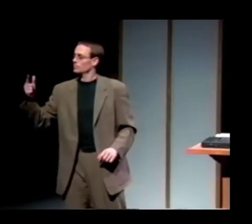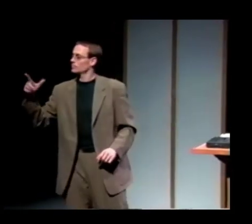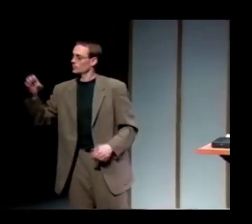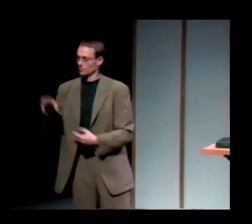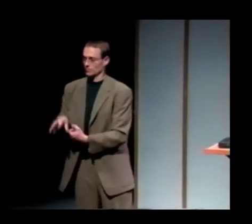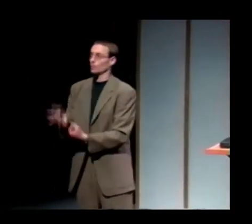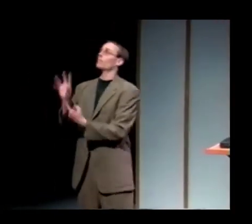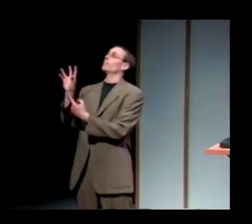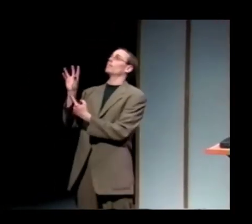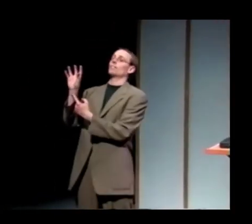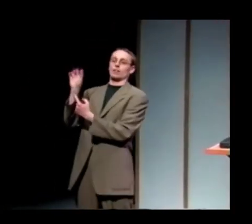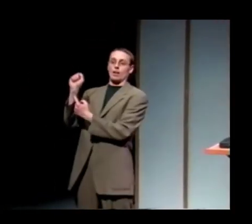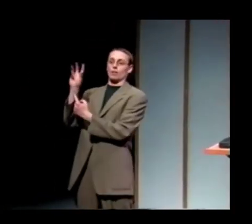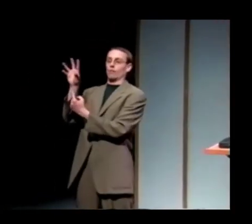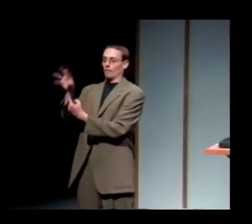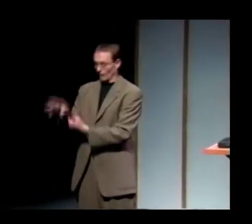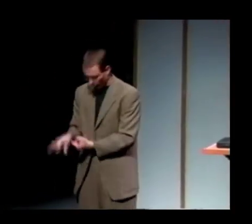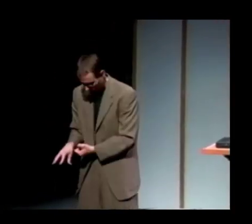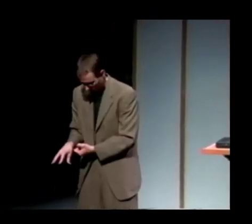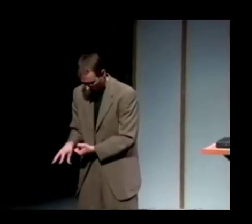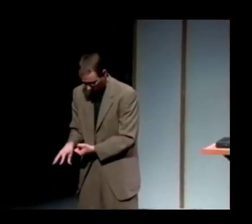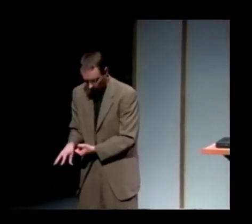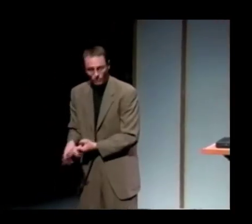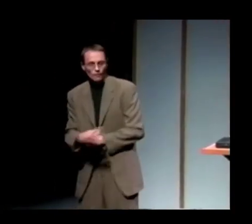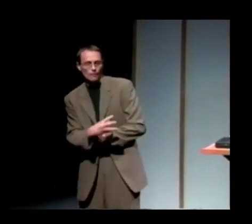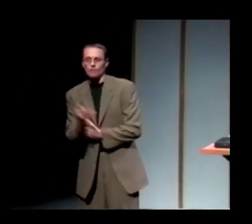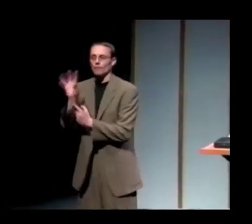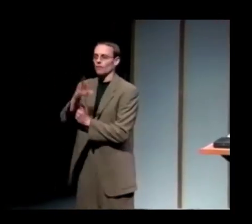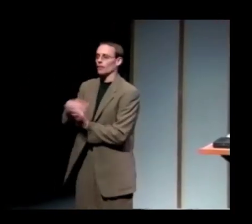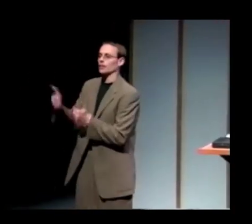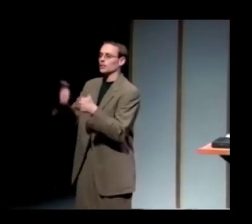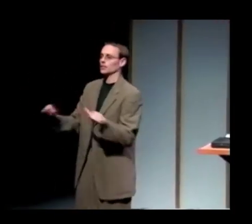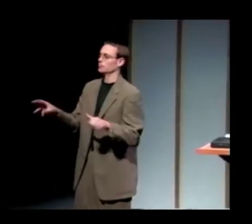OK. AND YOU HAVE CAMERA ANGLE. LOOKING UP AT SOMETHING, LOOKING DOWN AT SOMETHING,